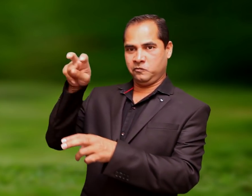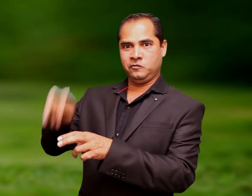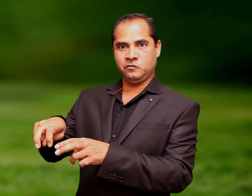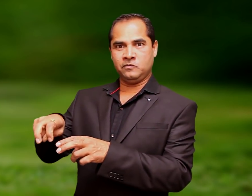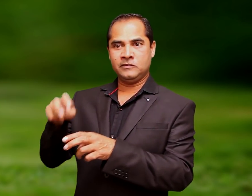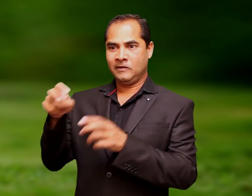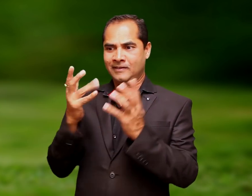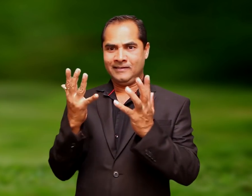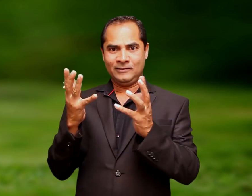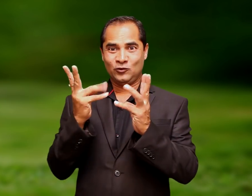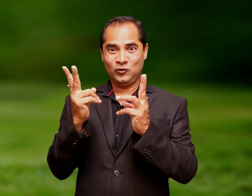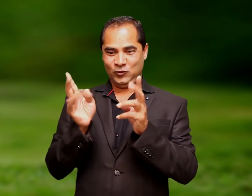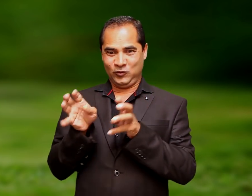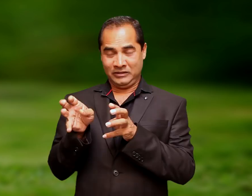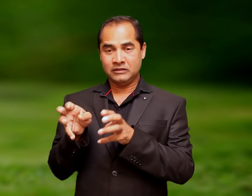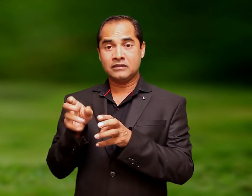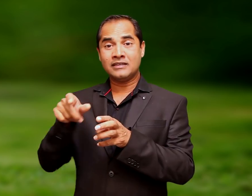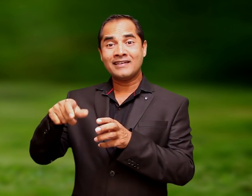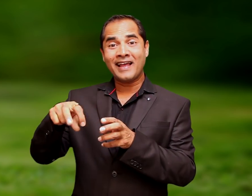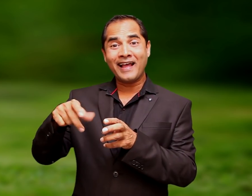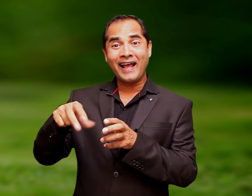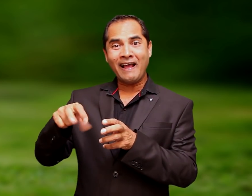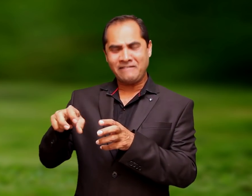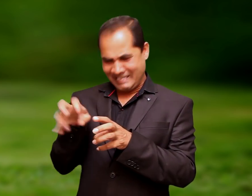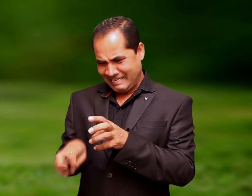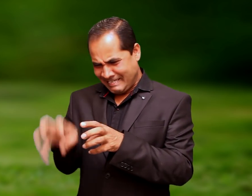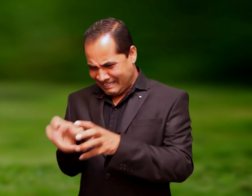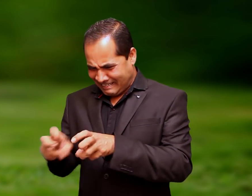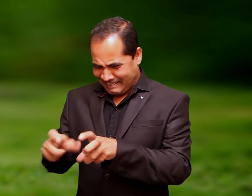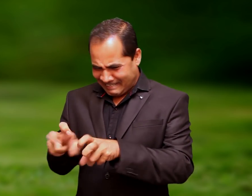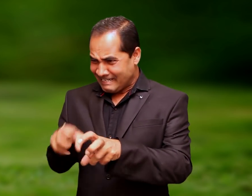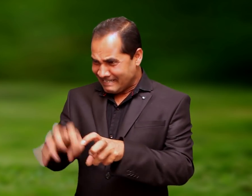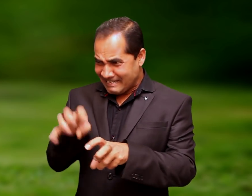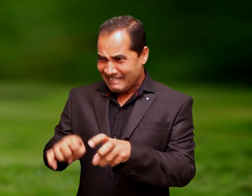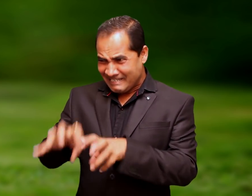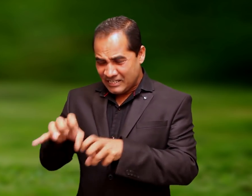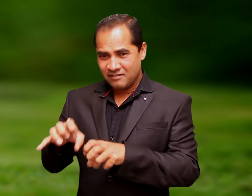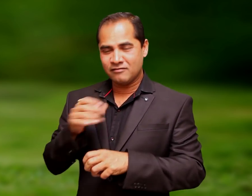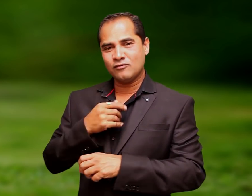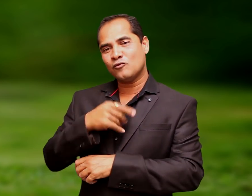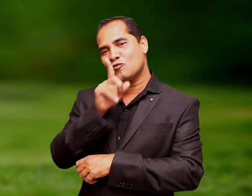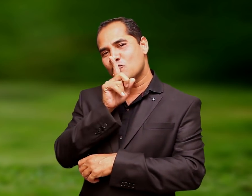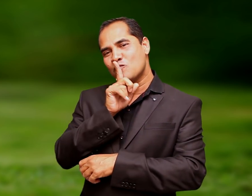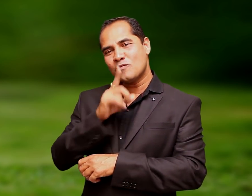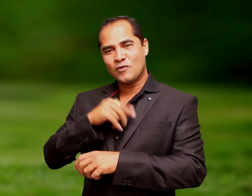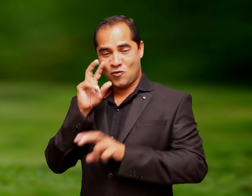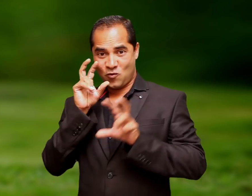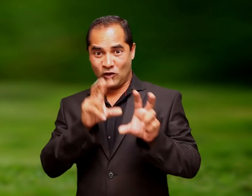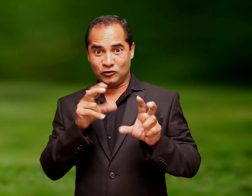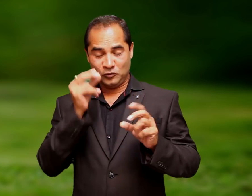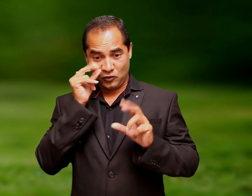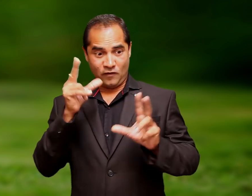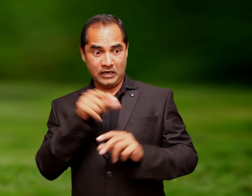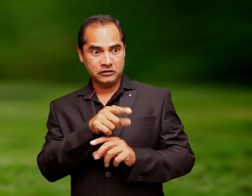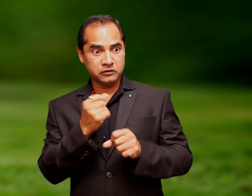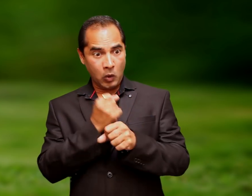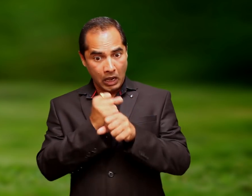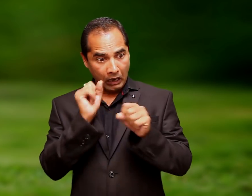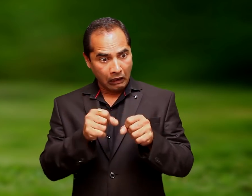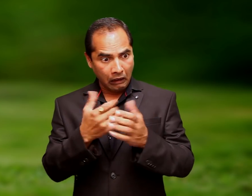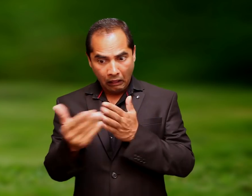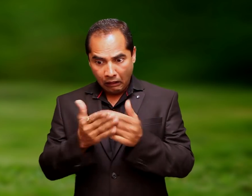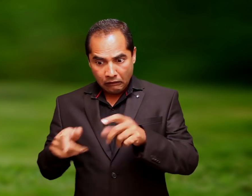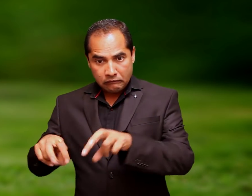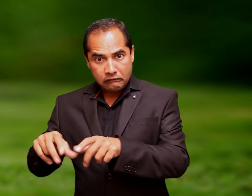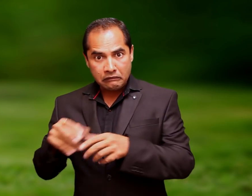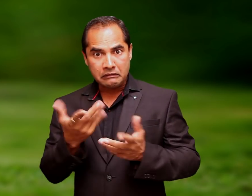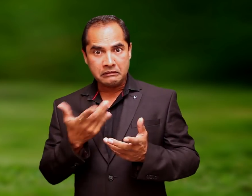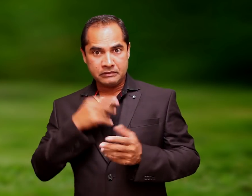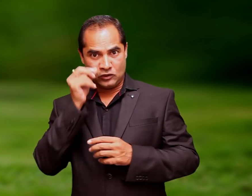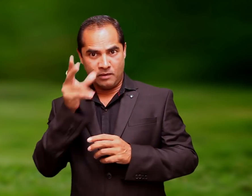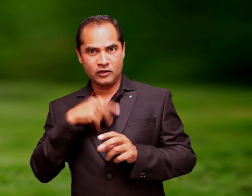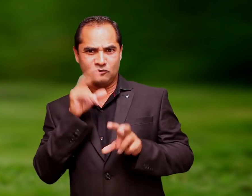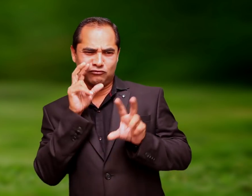with his paws. I watched amazed, in less than a minute, he had turned the tap far